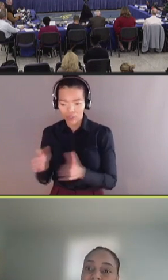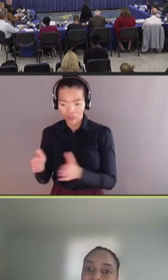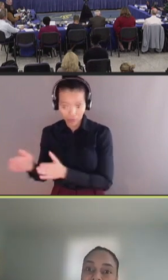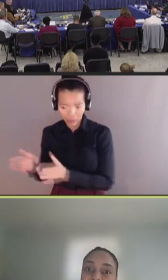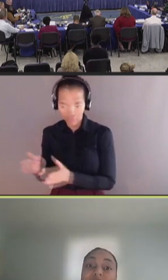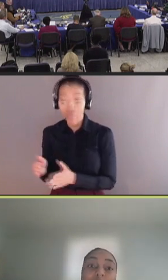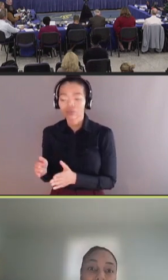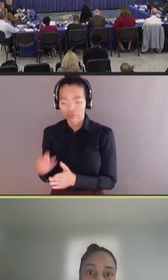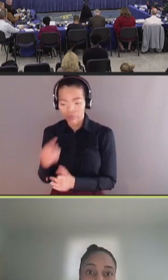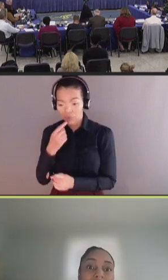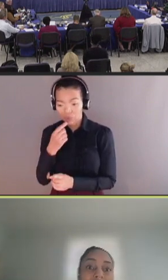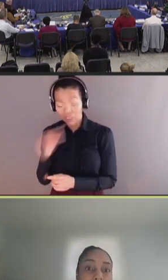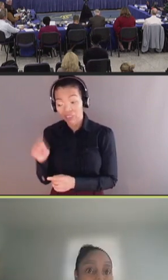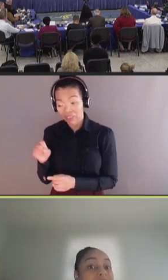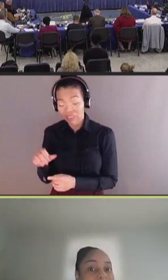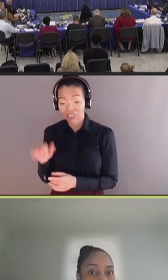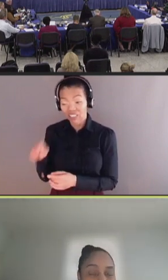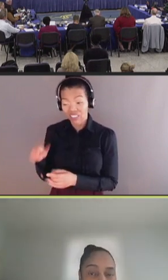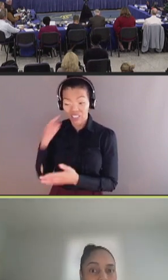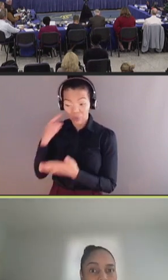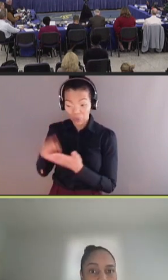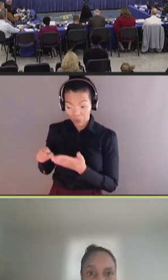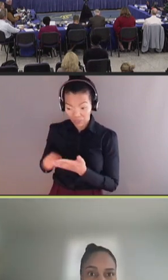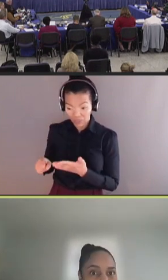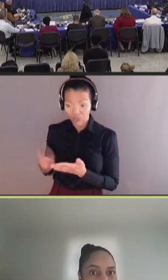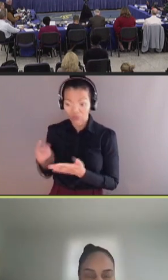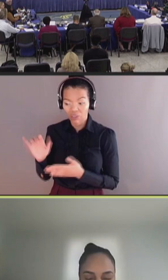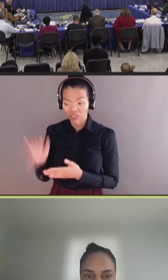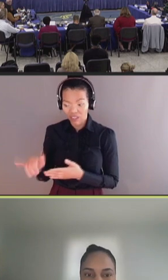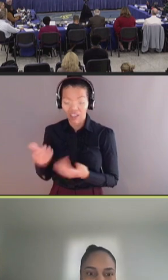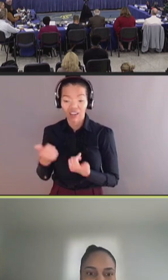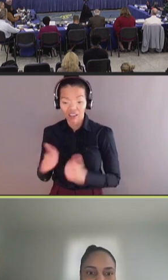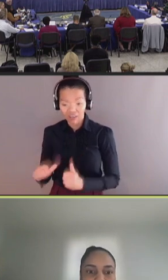here's the research that I went into this effort. Here's the data, here's the evidence.